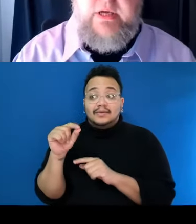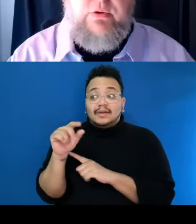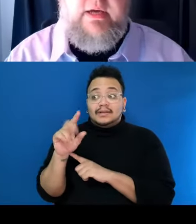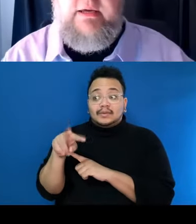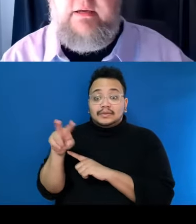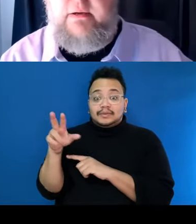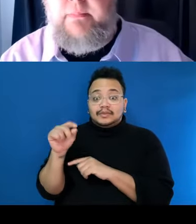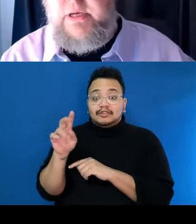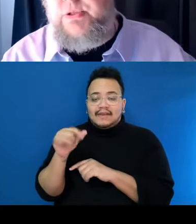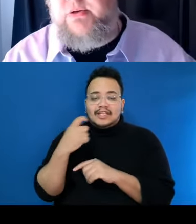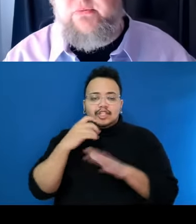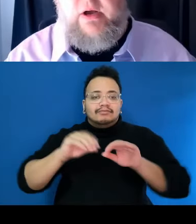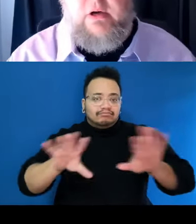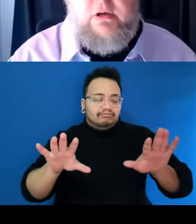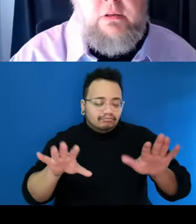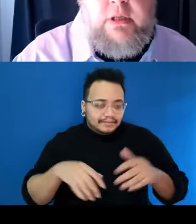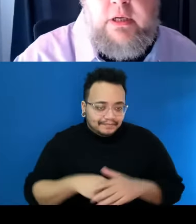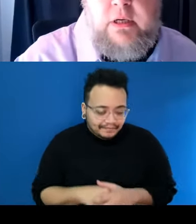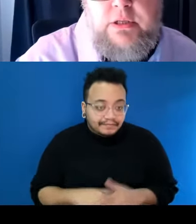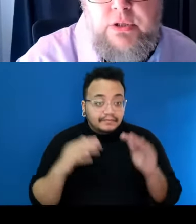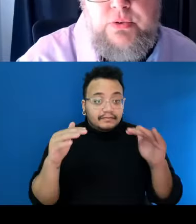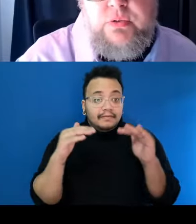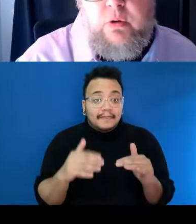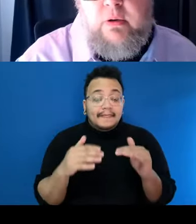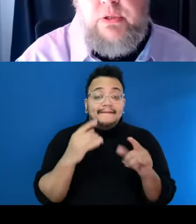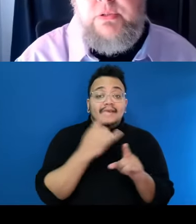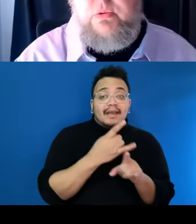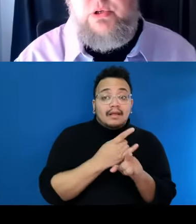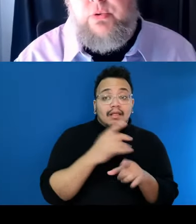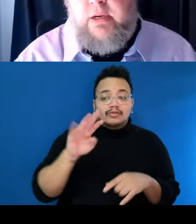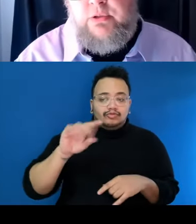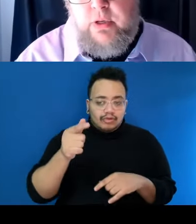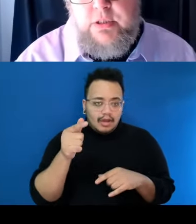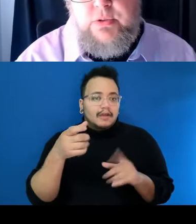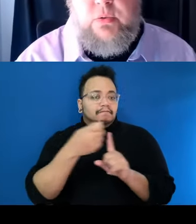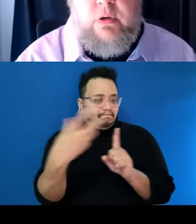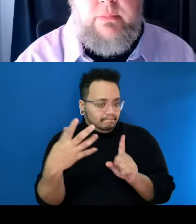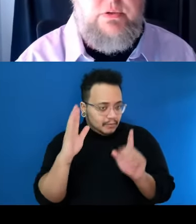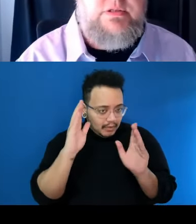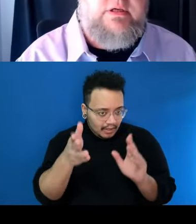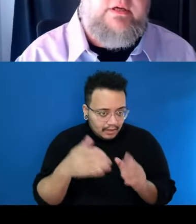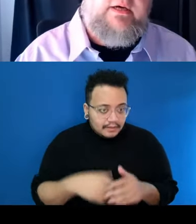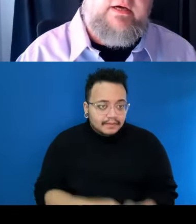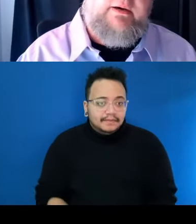We can look at issues of alcohol use or abuse or drug use or abuse.